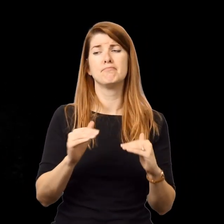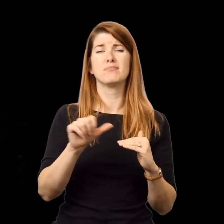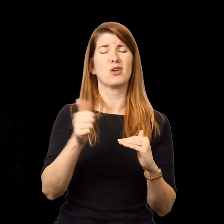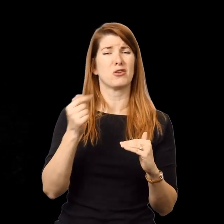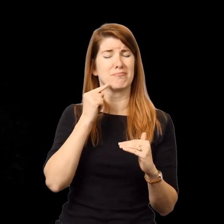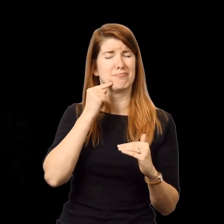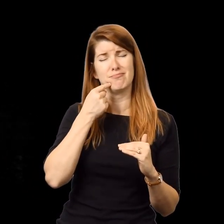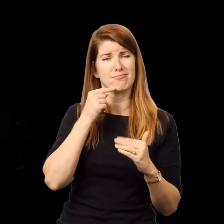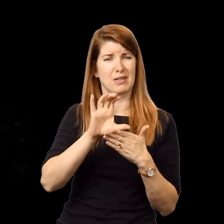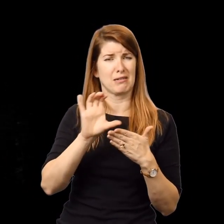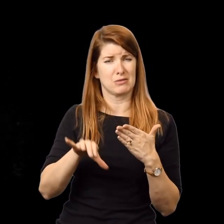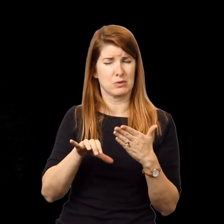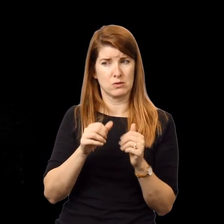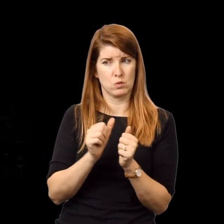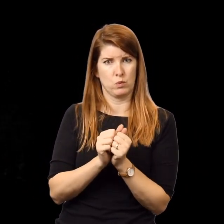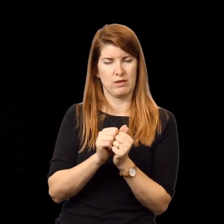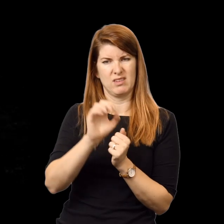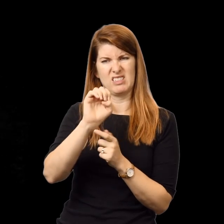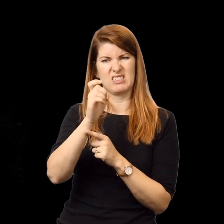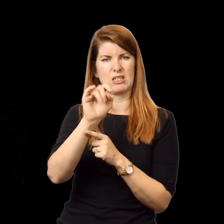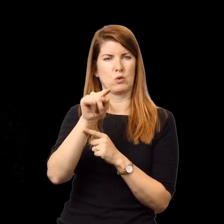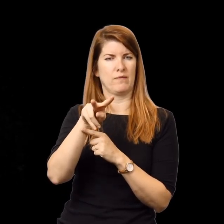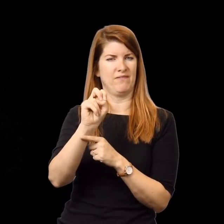Another significant consequence is on executive function.